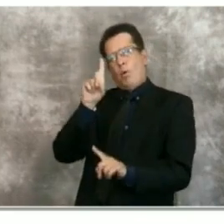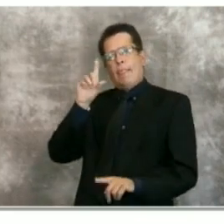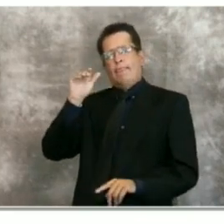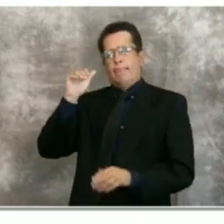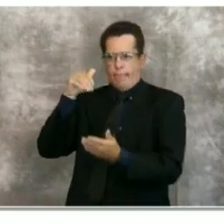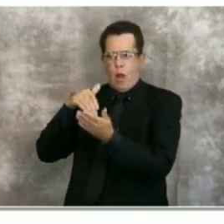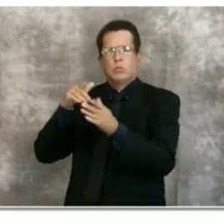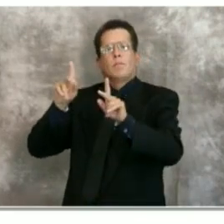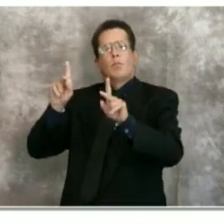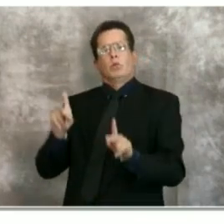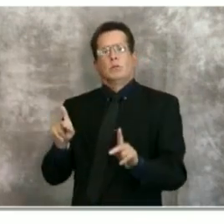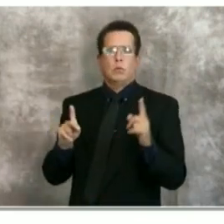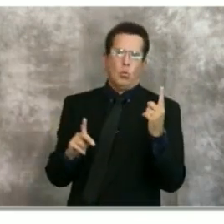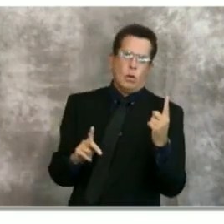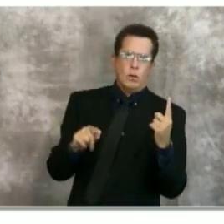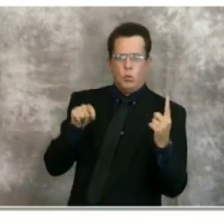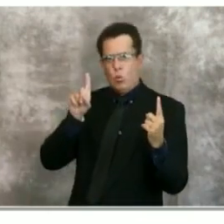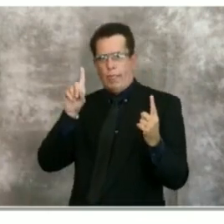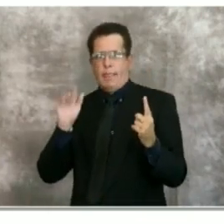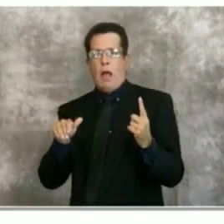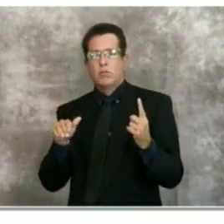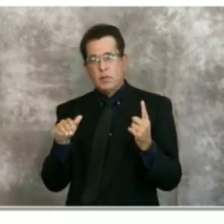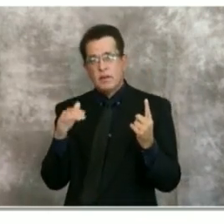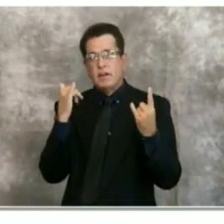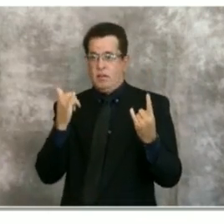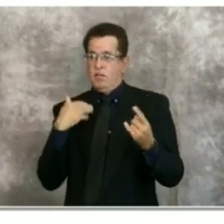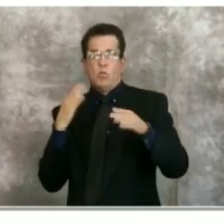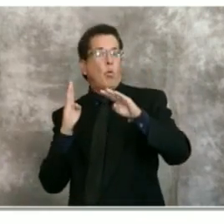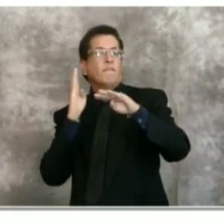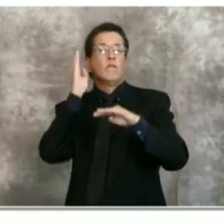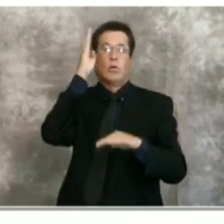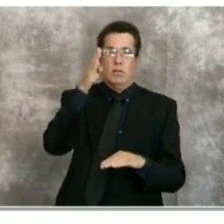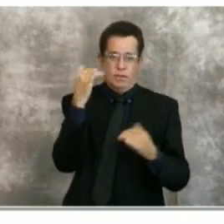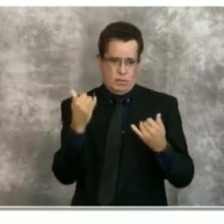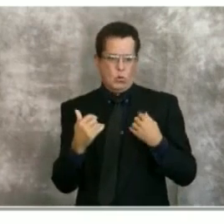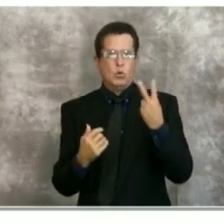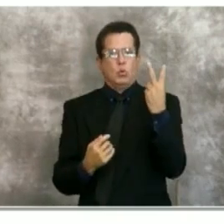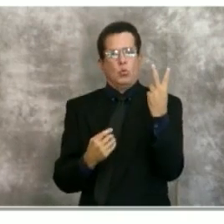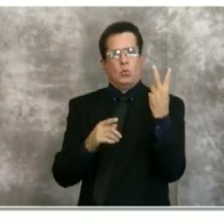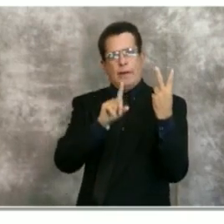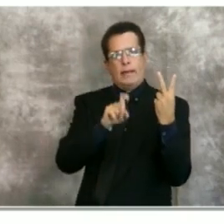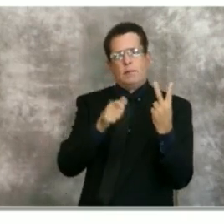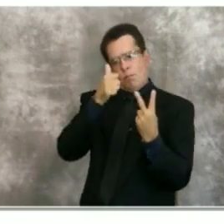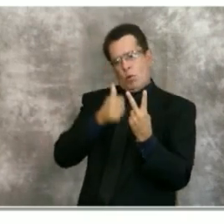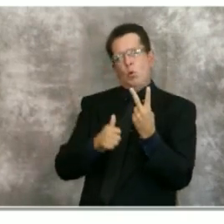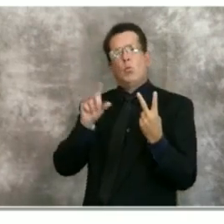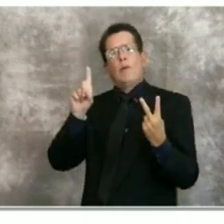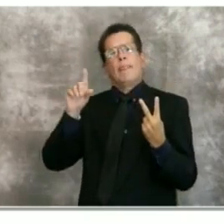WHICH IS A TEST WHICH IS EQUIVALENT TO ONE TEST PER 1000 POPULATION. AND WE HAVE